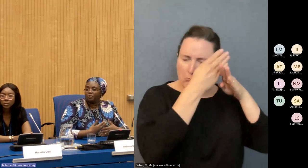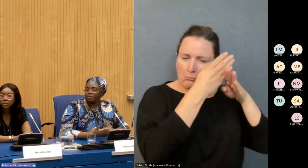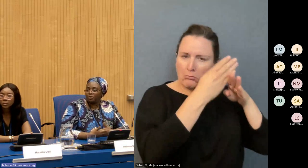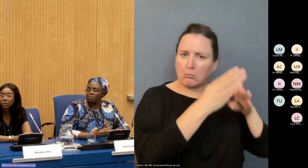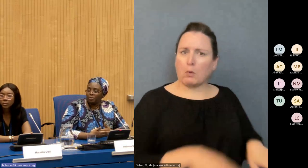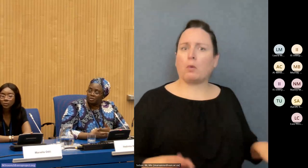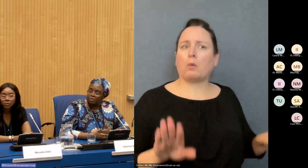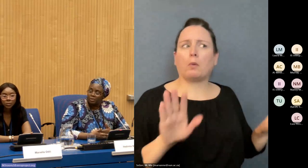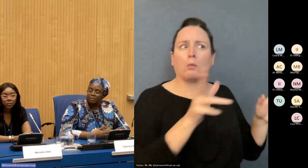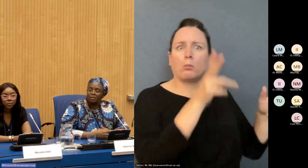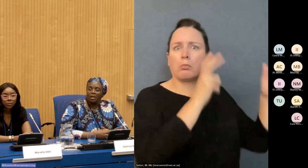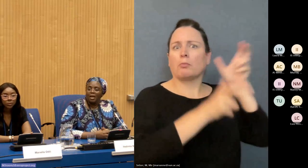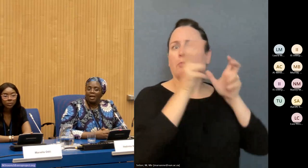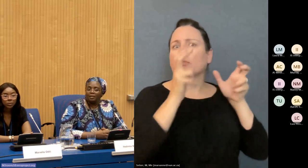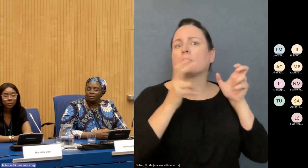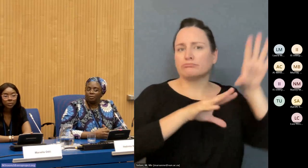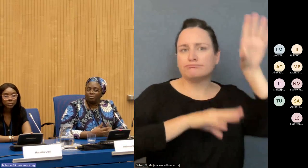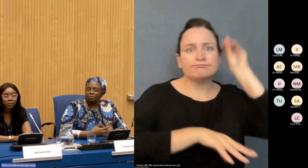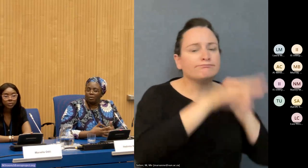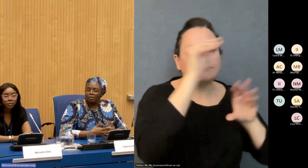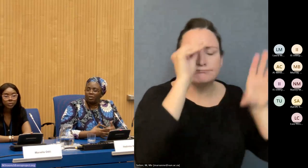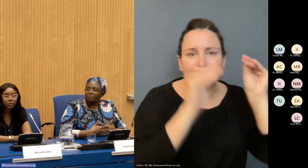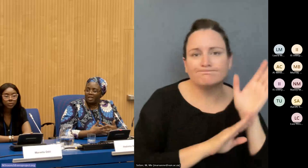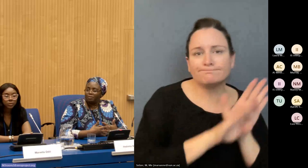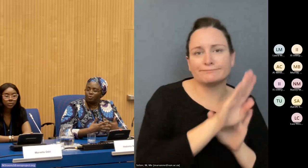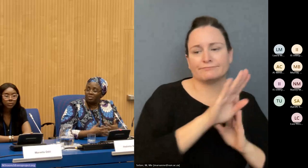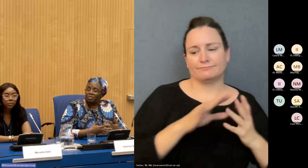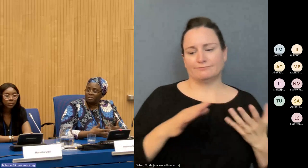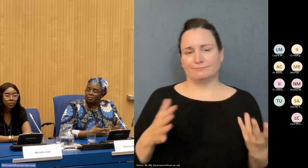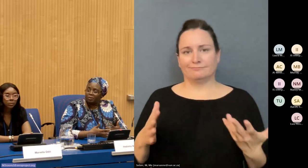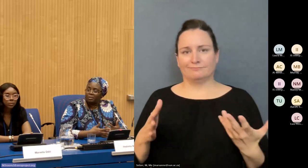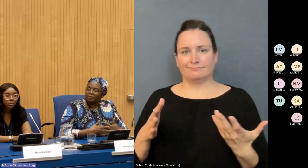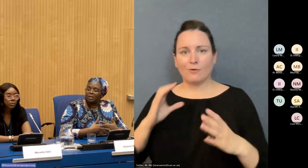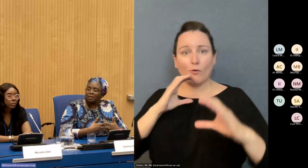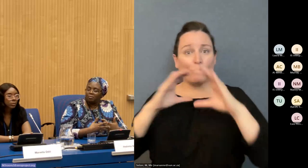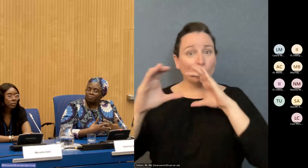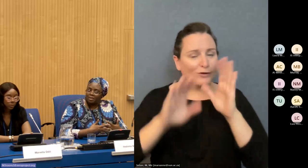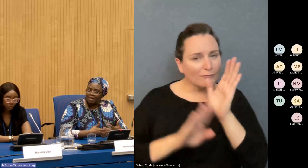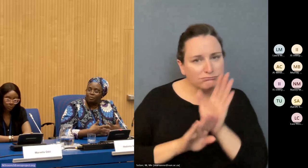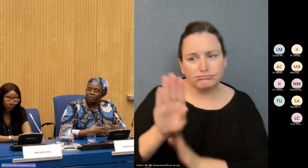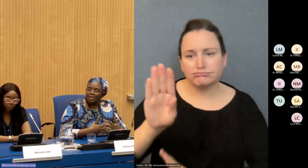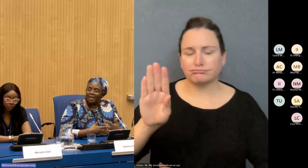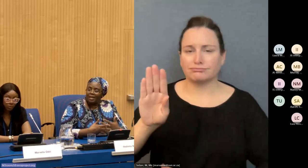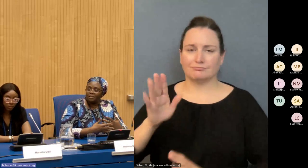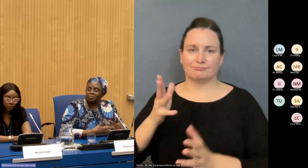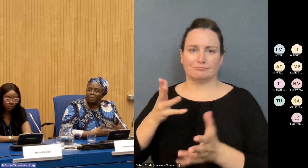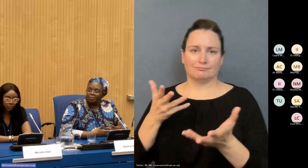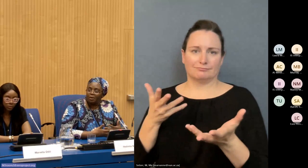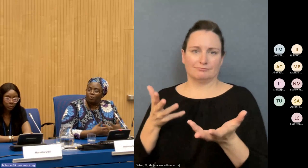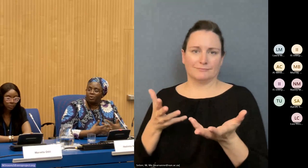interactions with adults. A lot of time with the supports, time with a cannot speak about